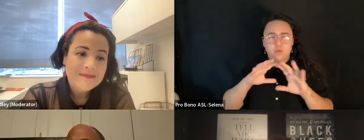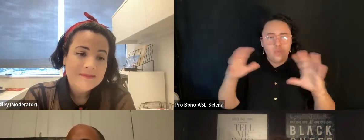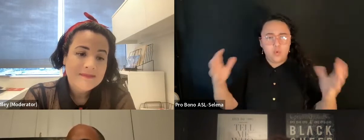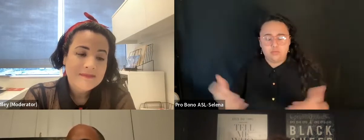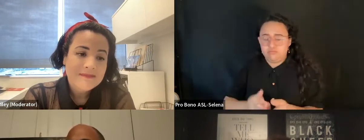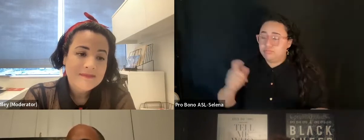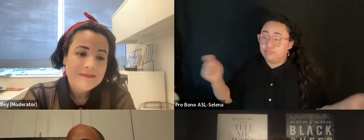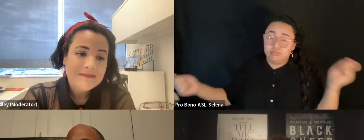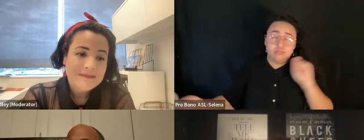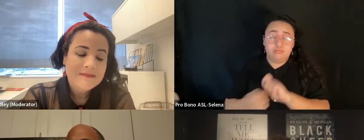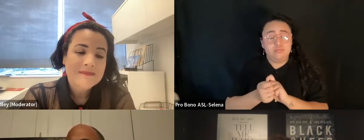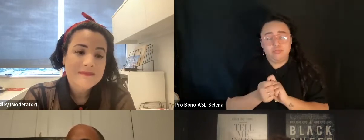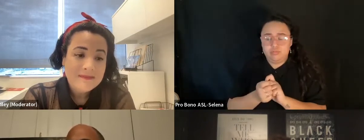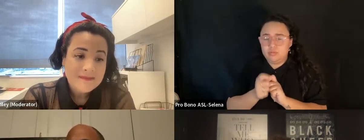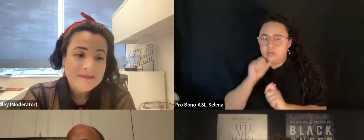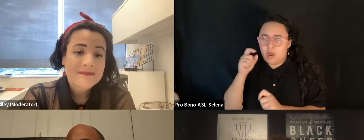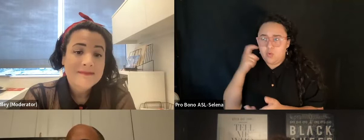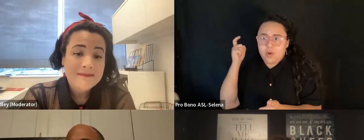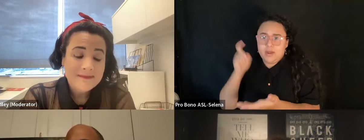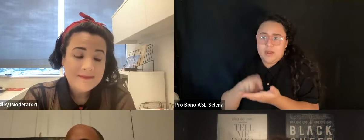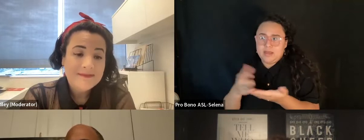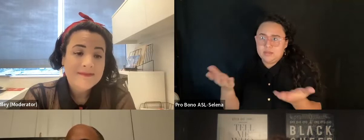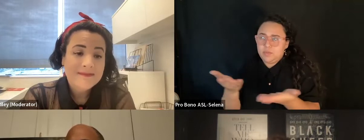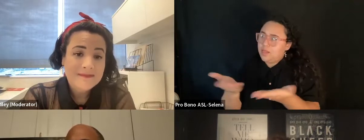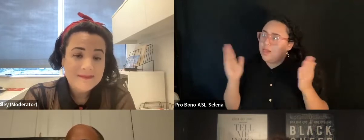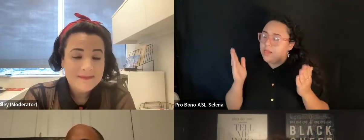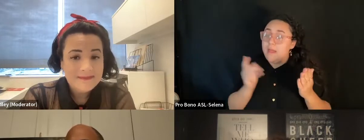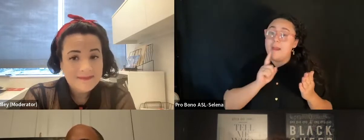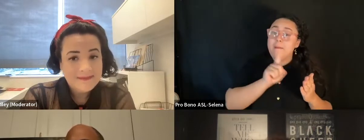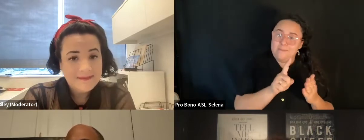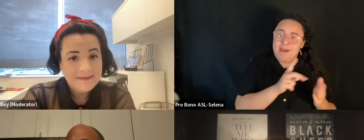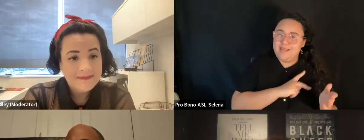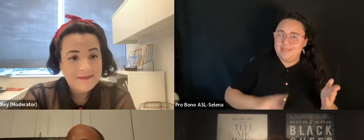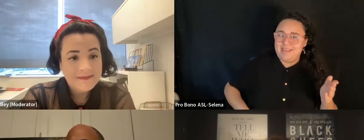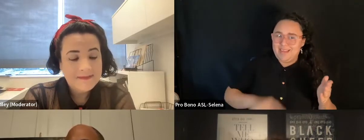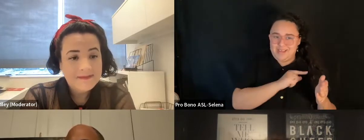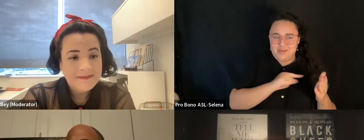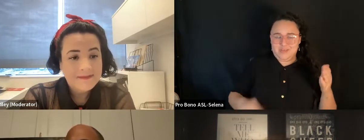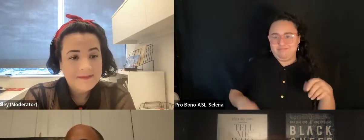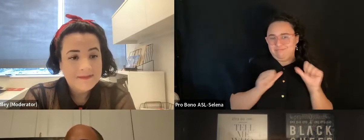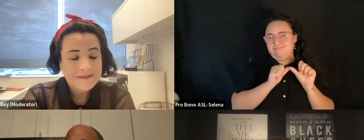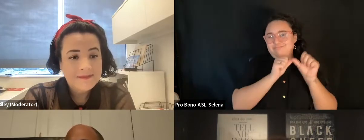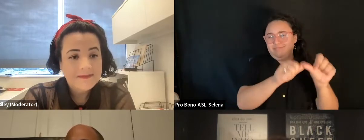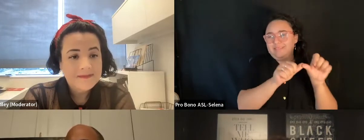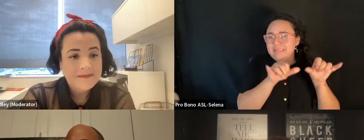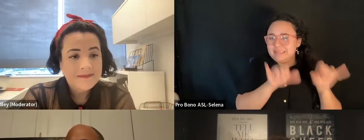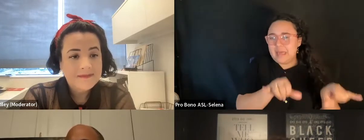things that I think, I can't speak for anyone else. But it's important for people, millions of people.